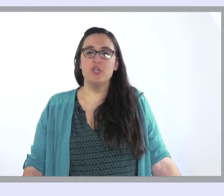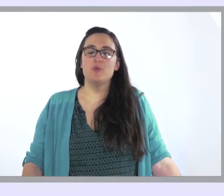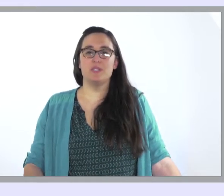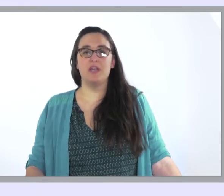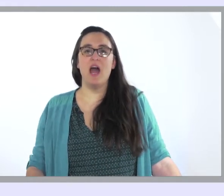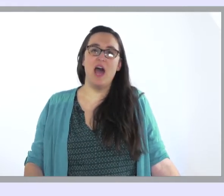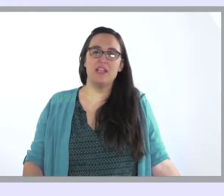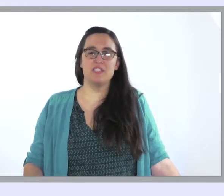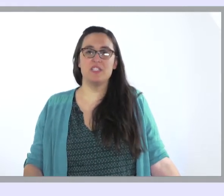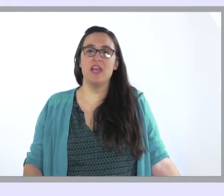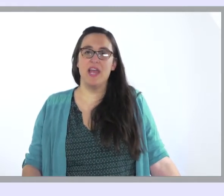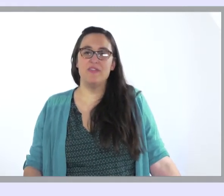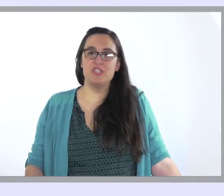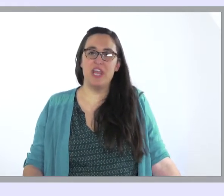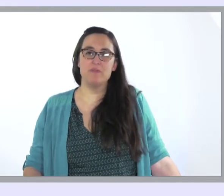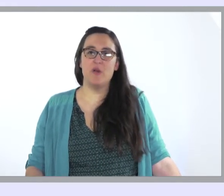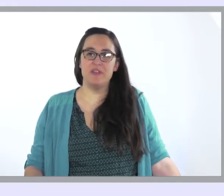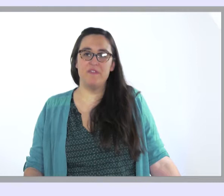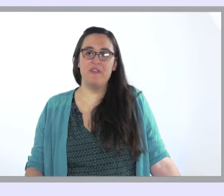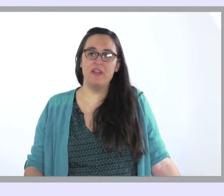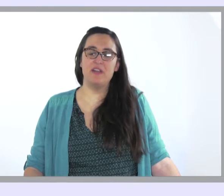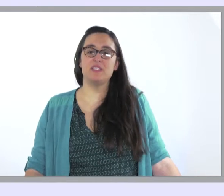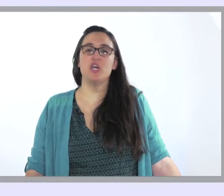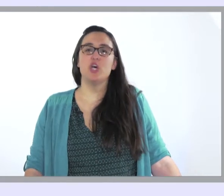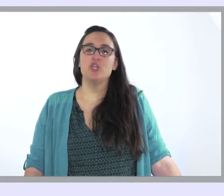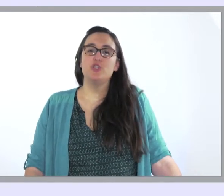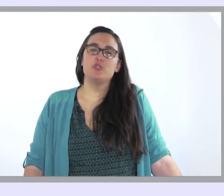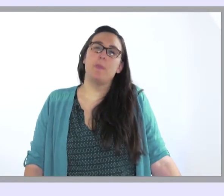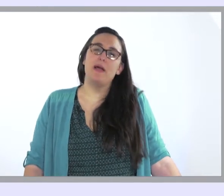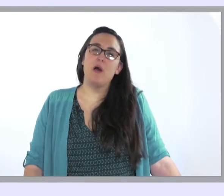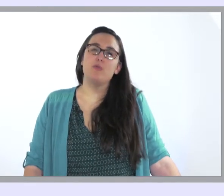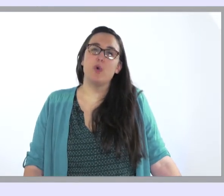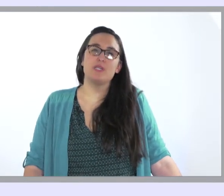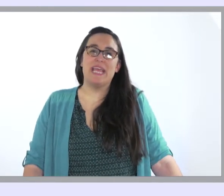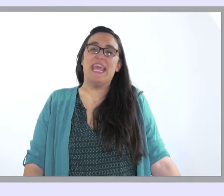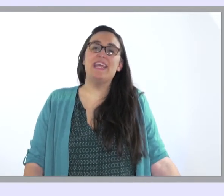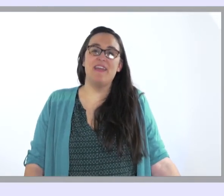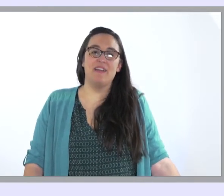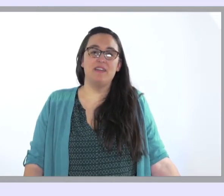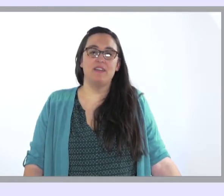use their hands and the shape of their fingers to spell out words in air?